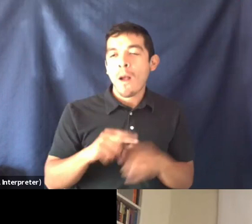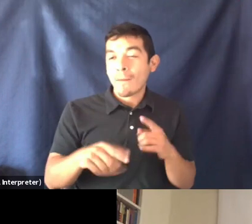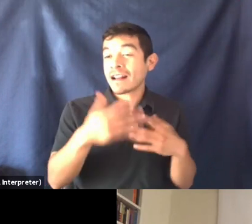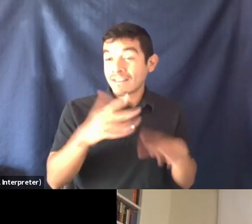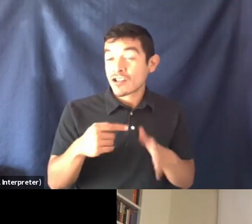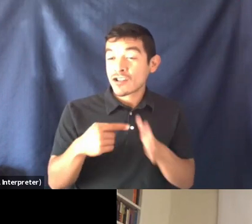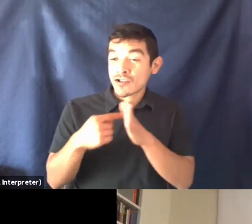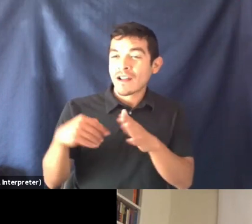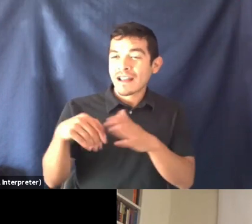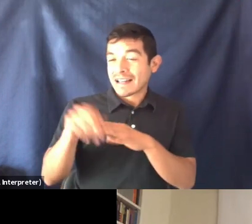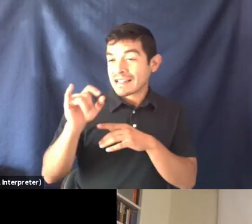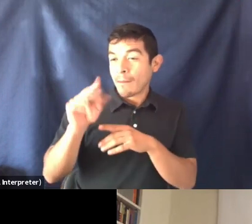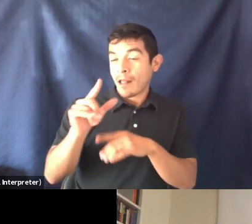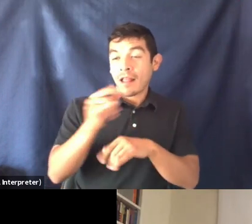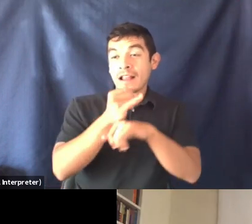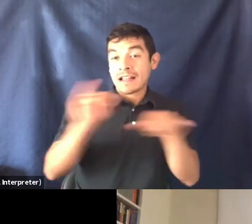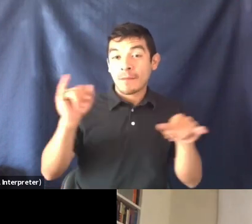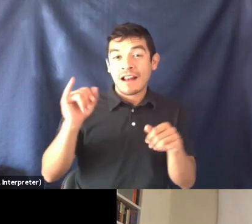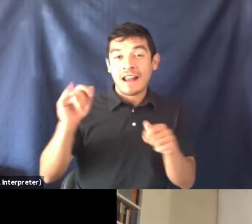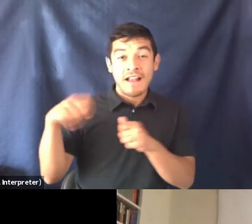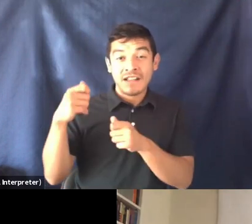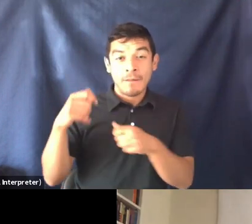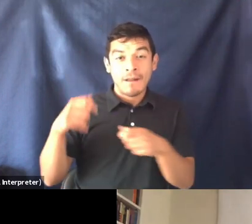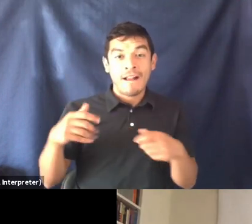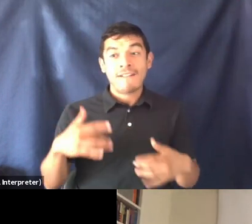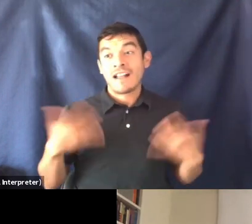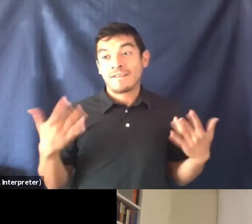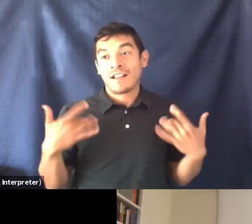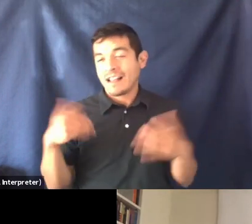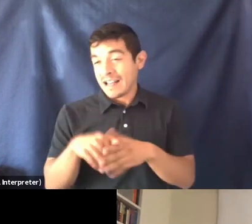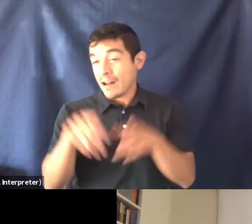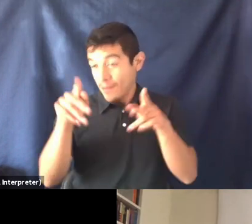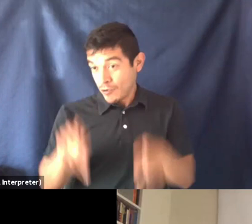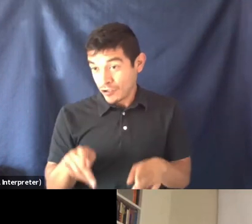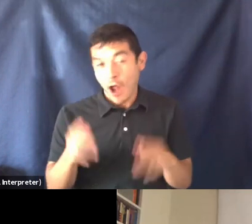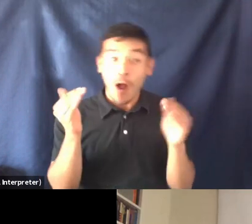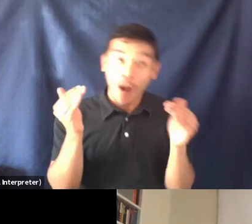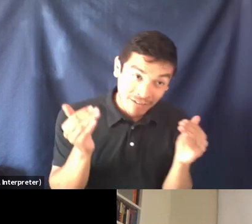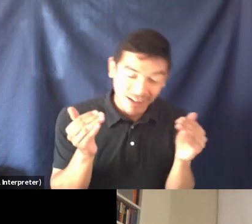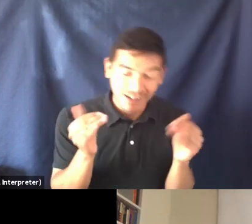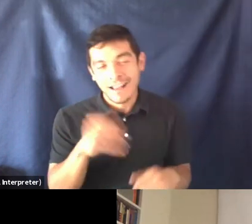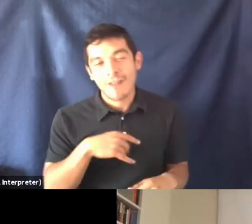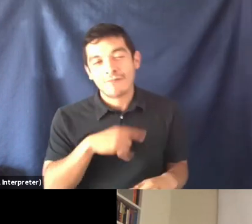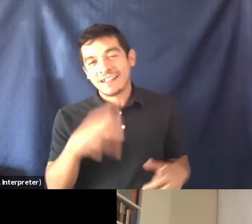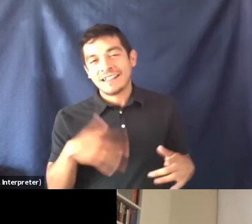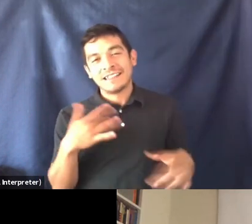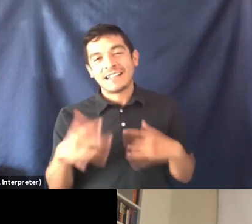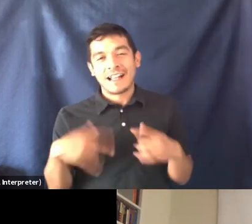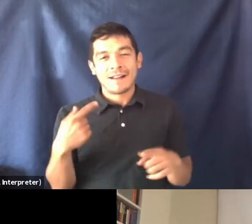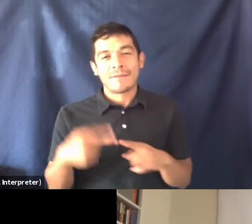Film Festival in-person hopefully, which we're really excited about. And it's probably unrealistic that I'll be able to,